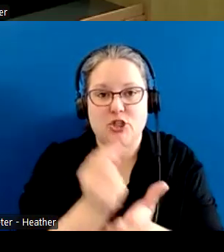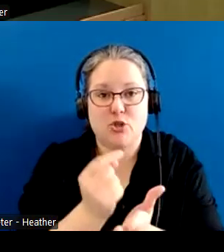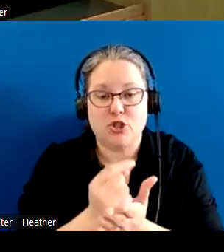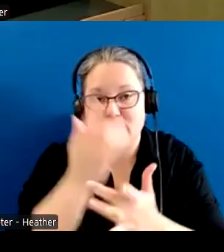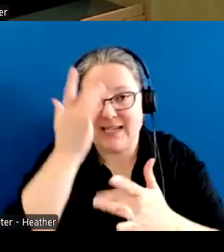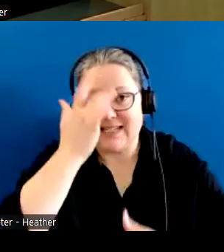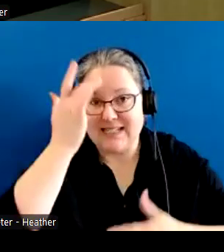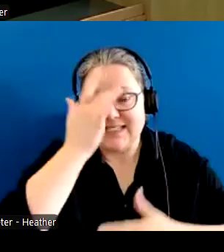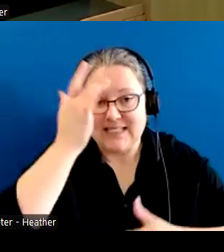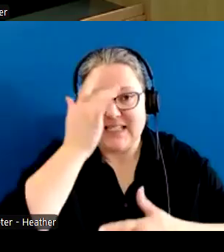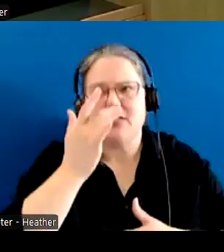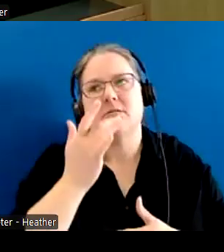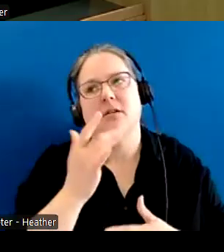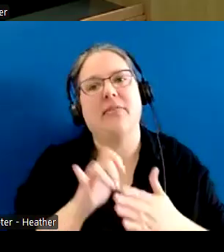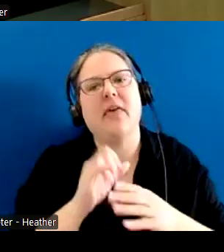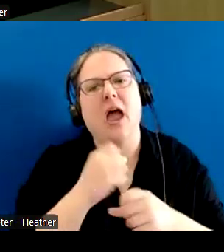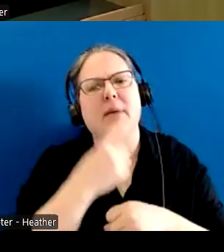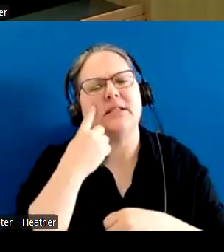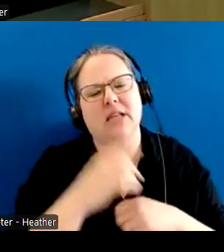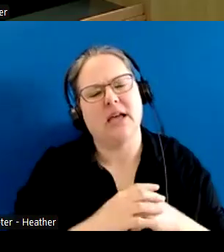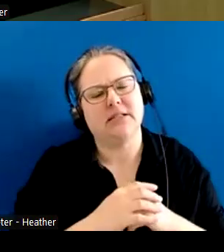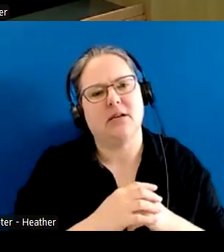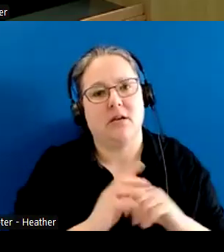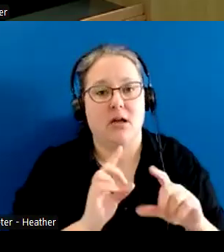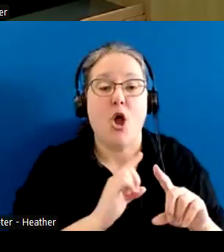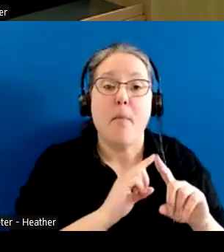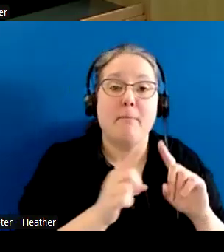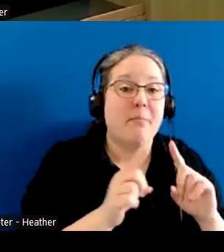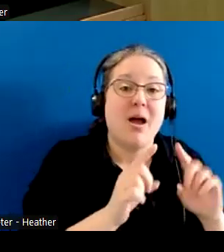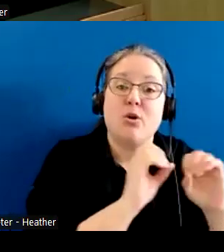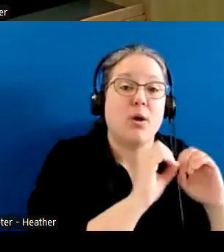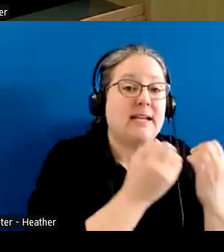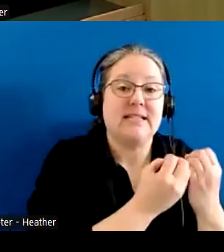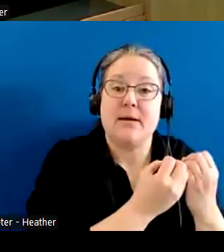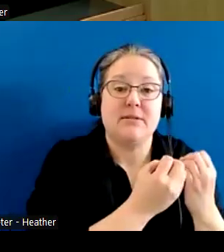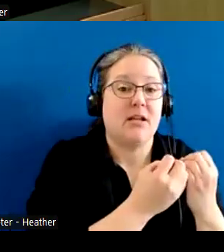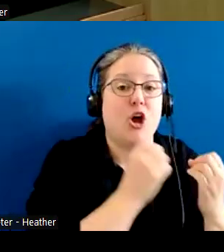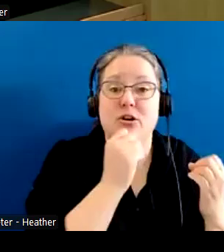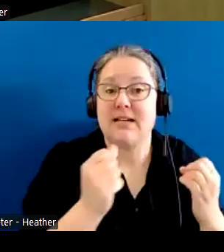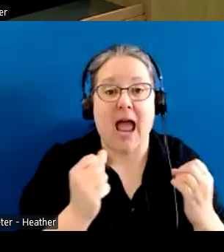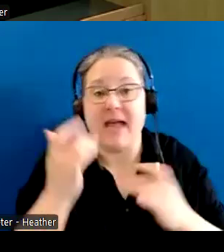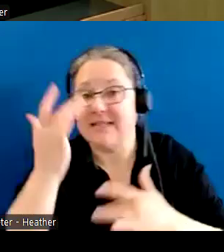disease in an organism. That makes total sense. But organizations are not organisms. And most of